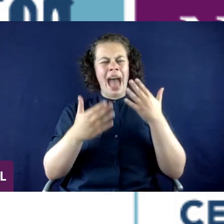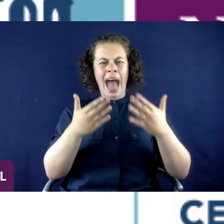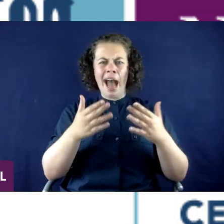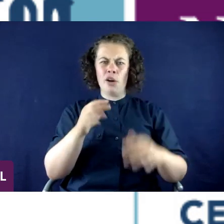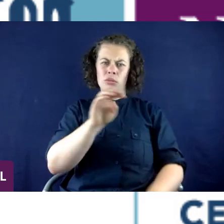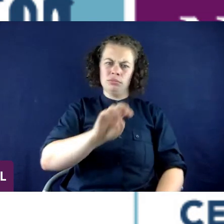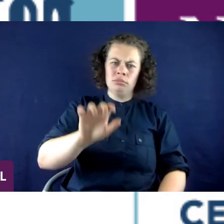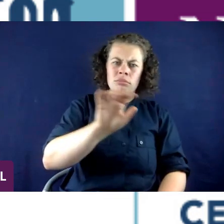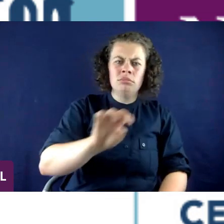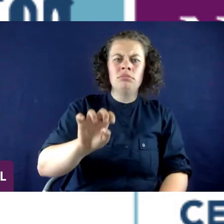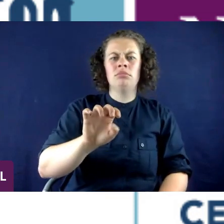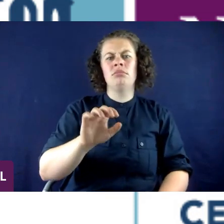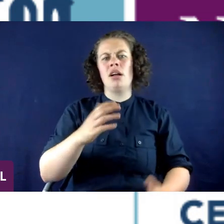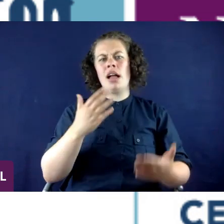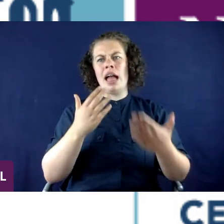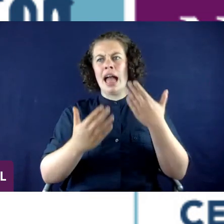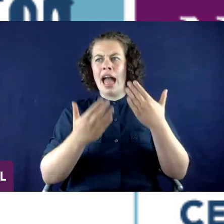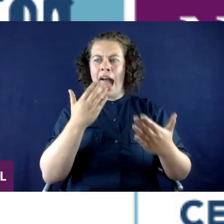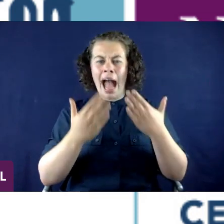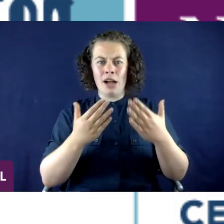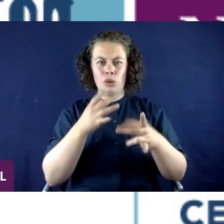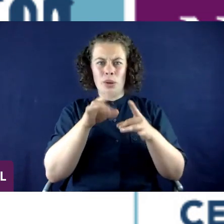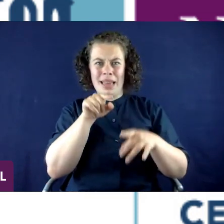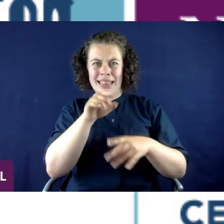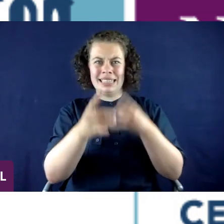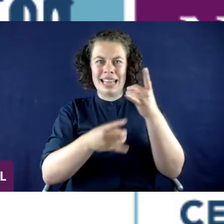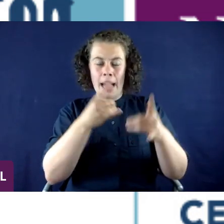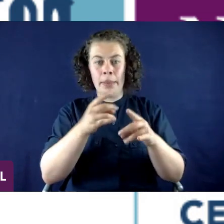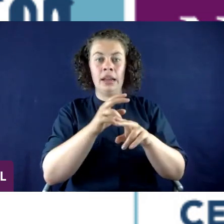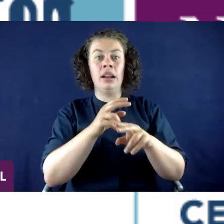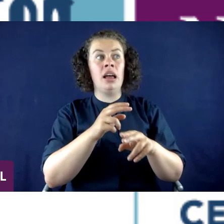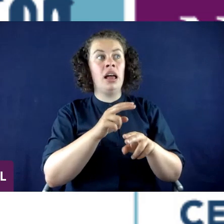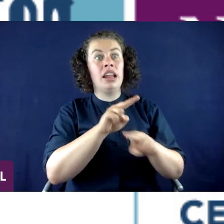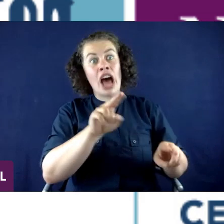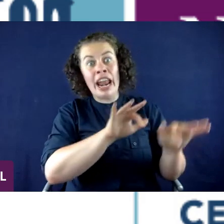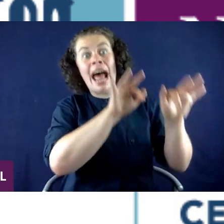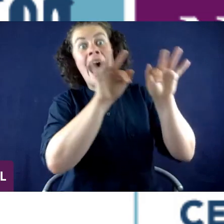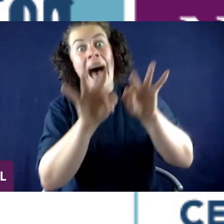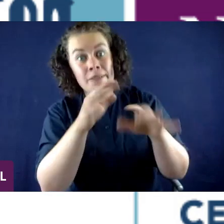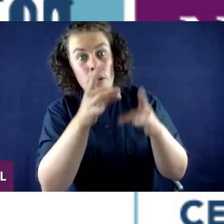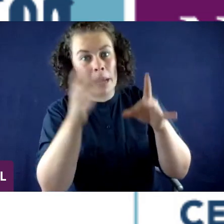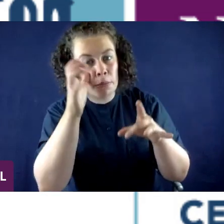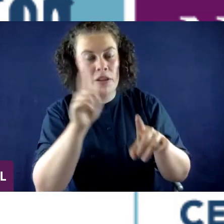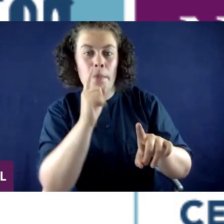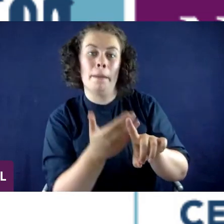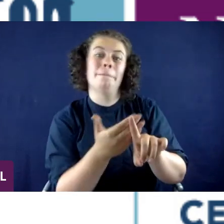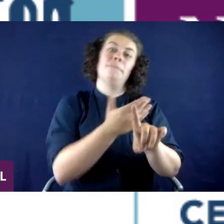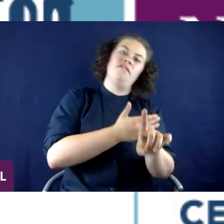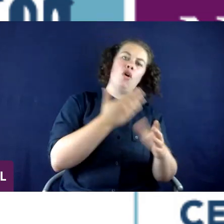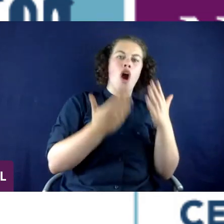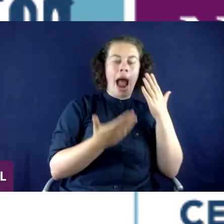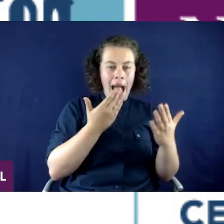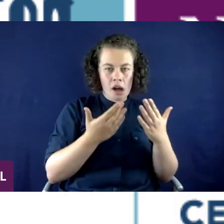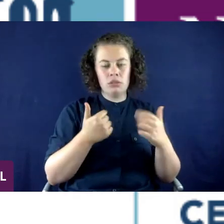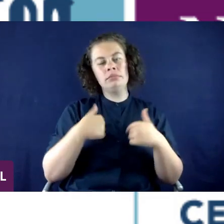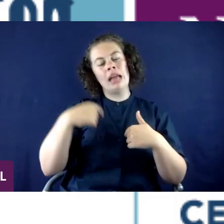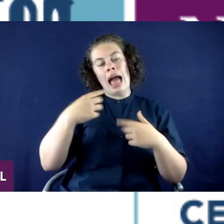previous question of how we could get closed captioning as a pre-project in form. To really come together with